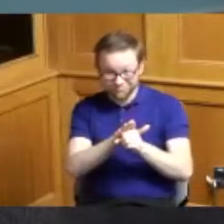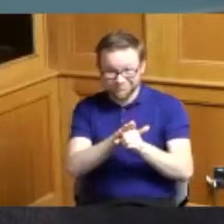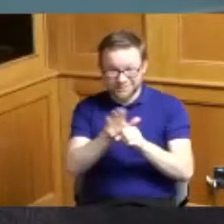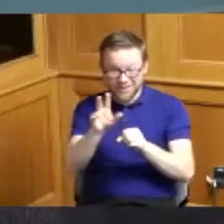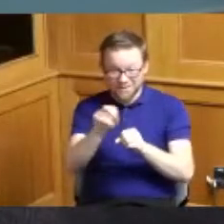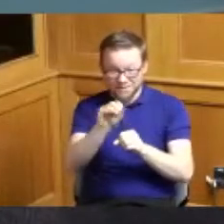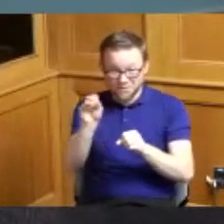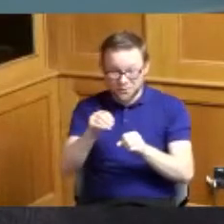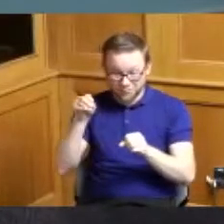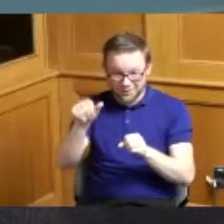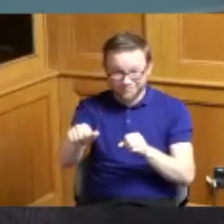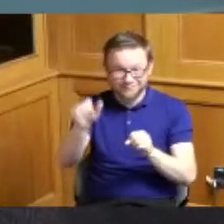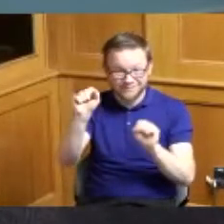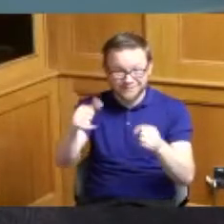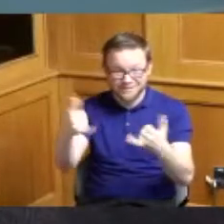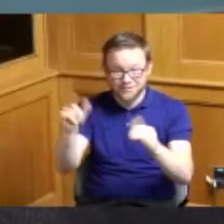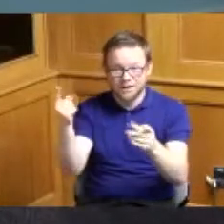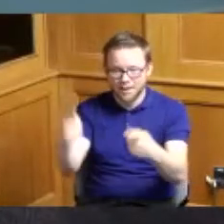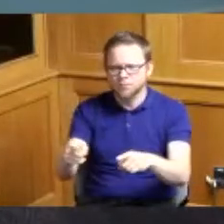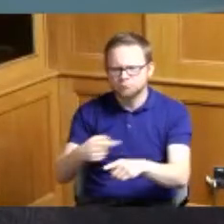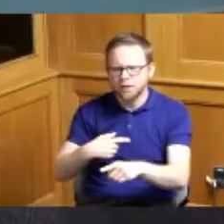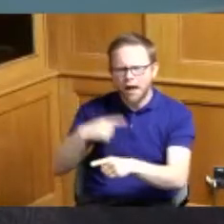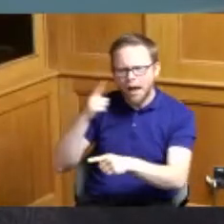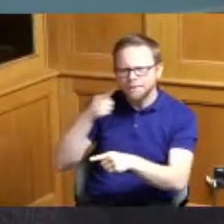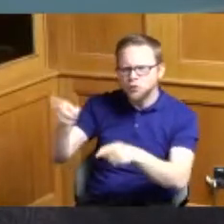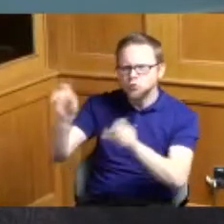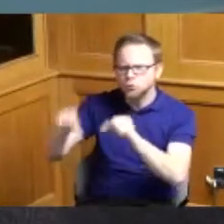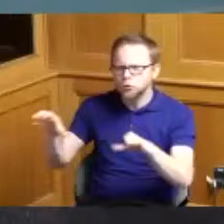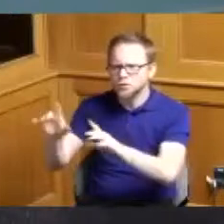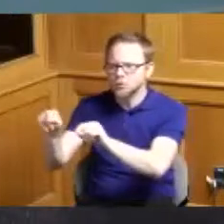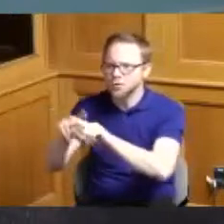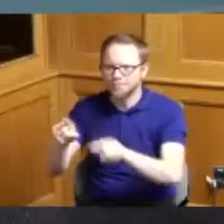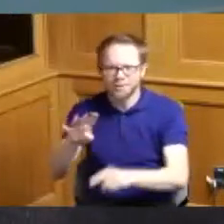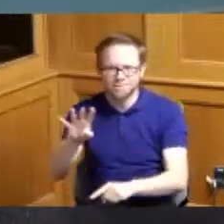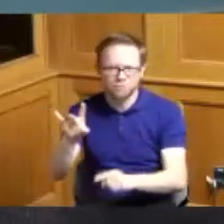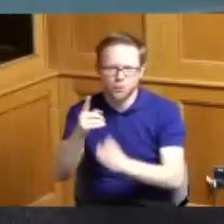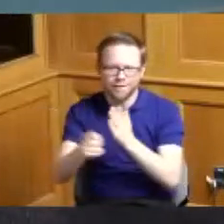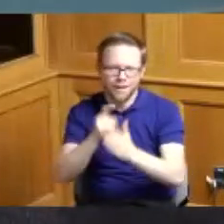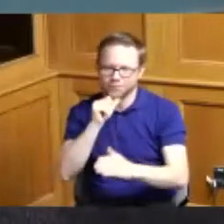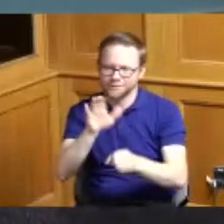but you just couldn't do them in 48 hours and I understand that so I appreciate it Madam President